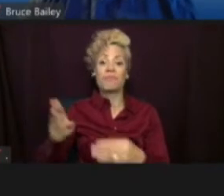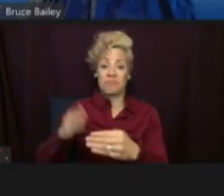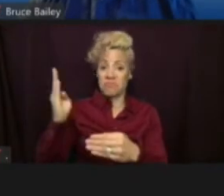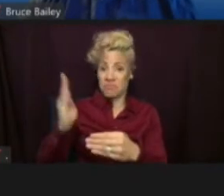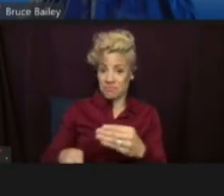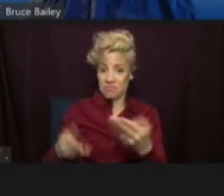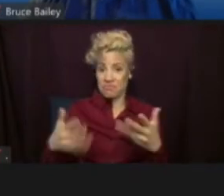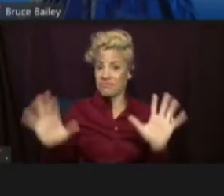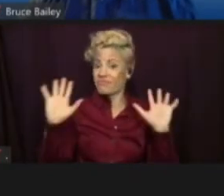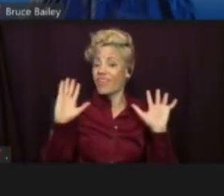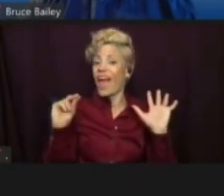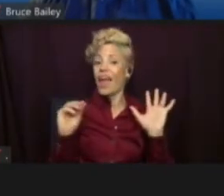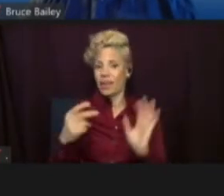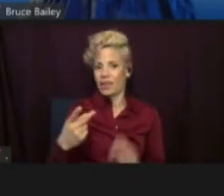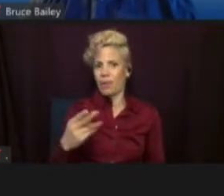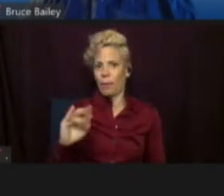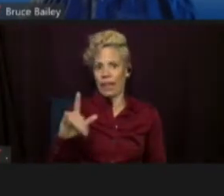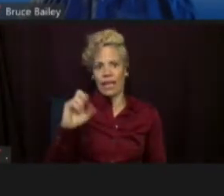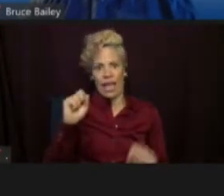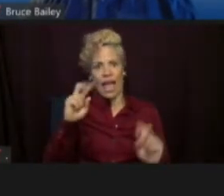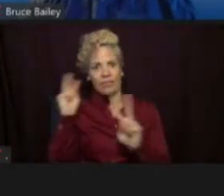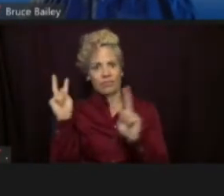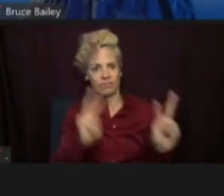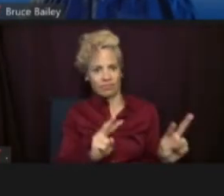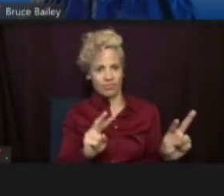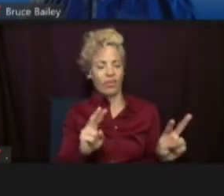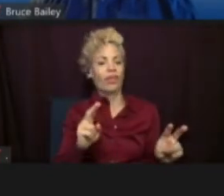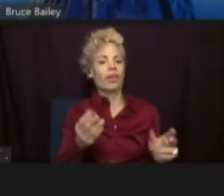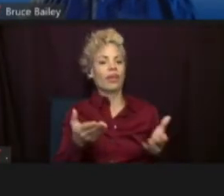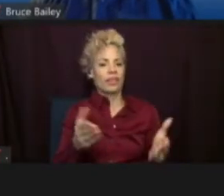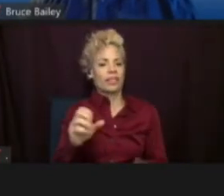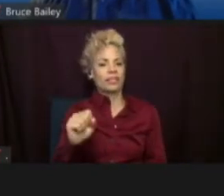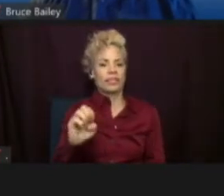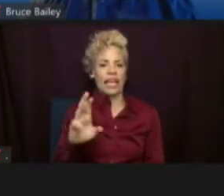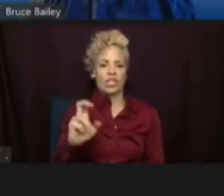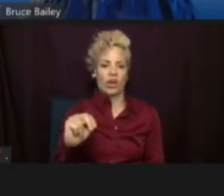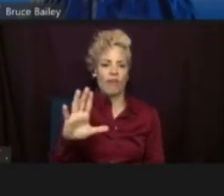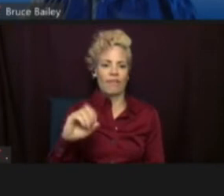on section508coordinators.github.io/icttestingbaseline.